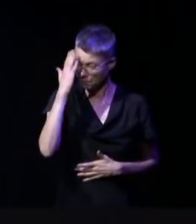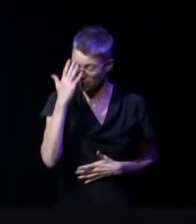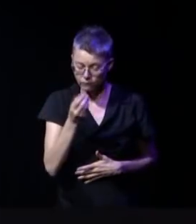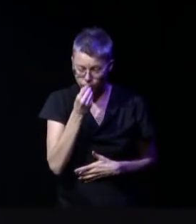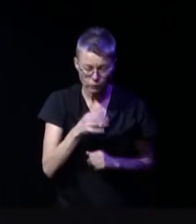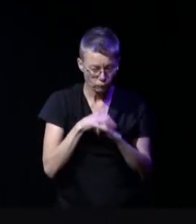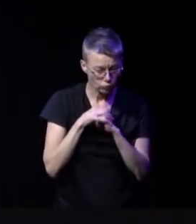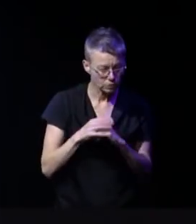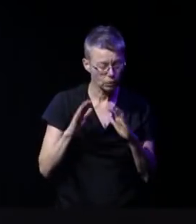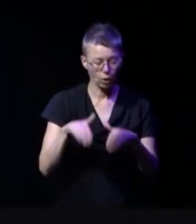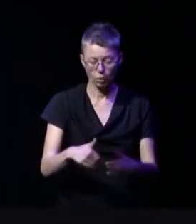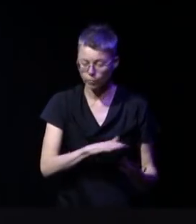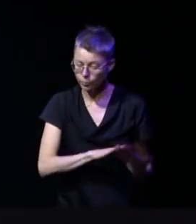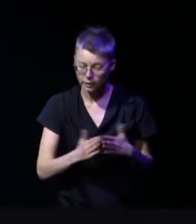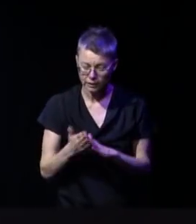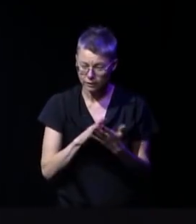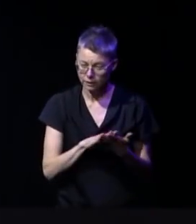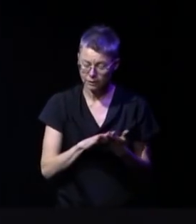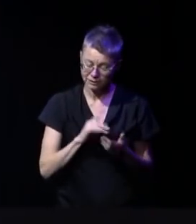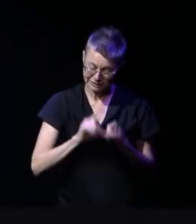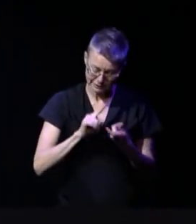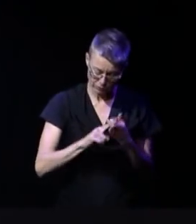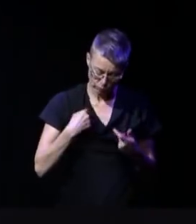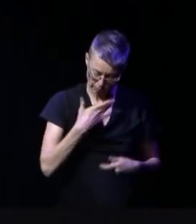and communities is to resist our own annihilation.